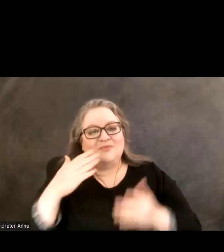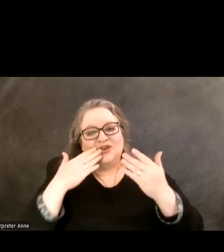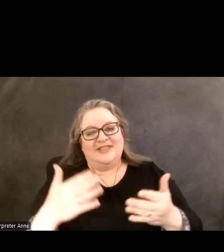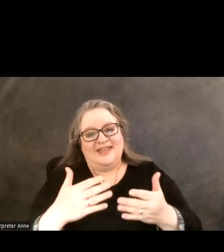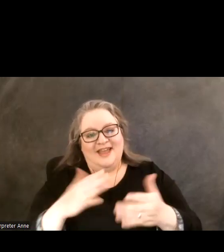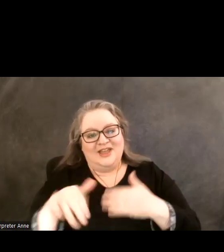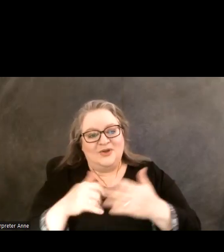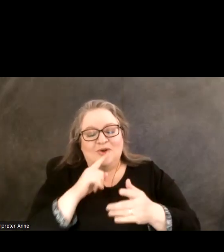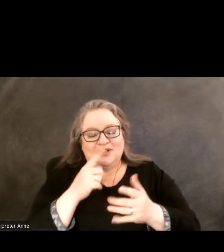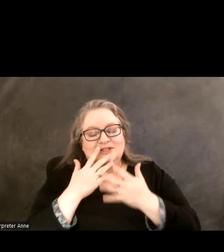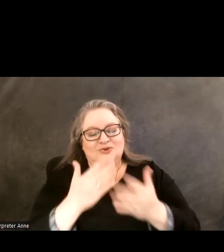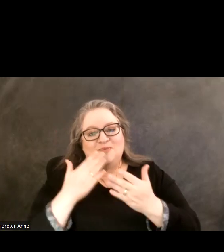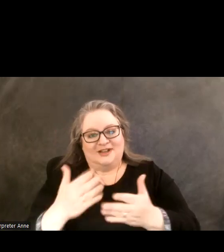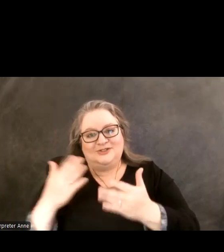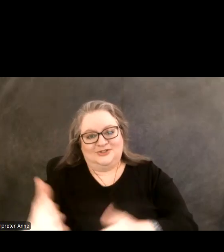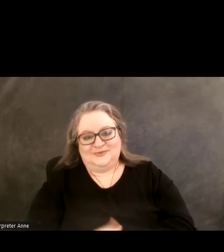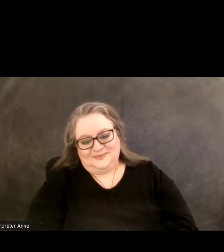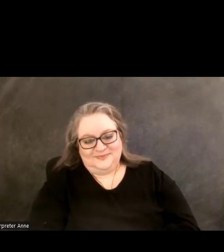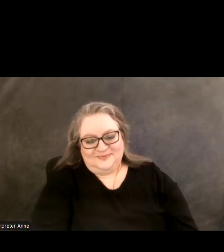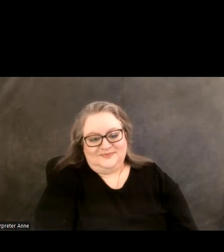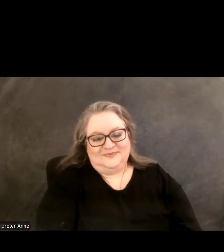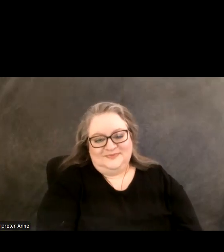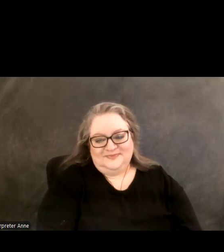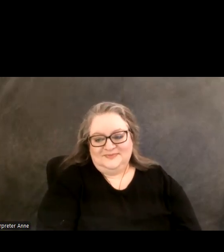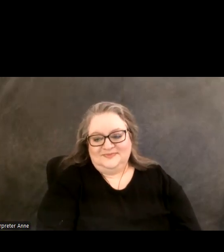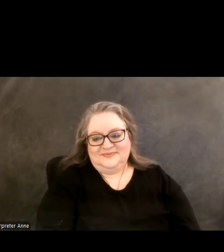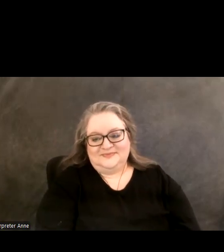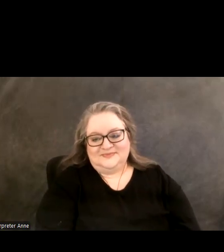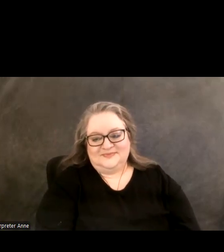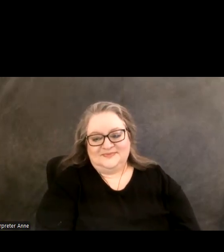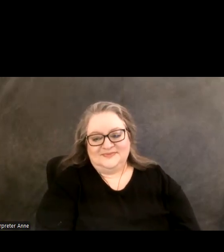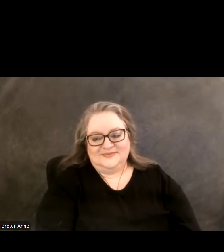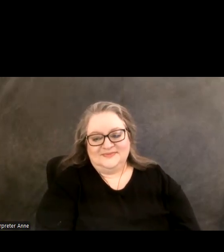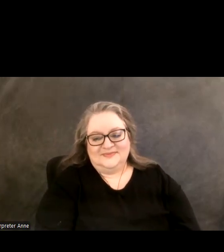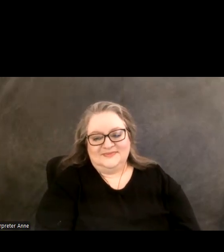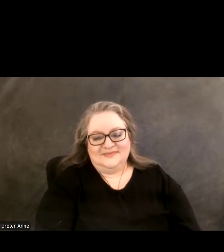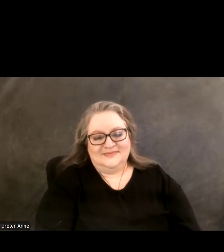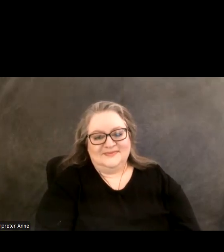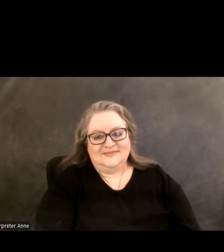really so much. >> MARGARET FINK: Thank you so